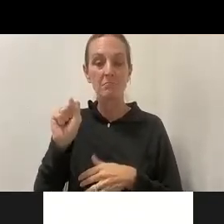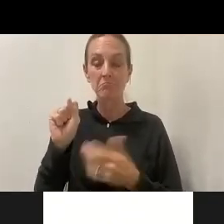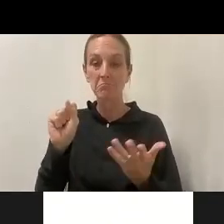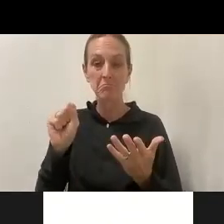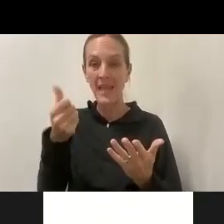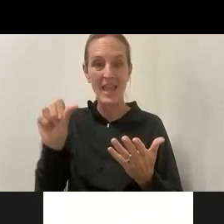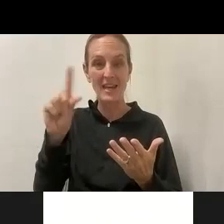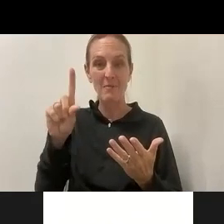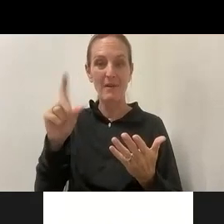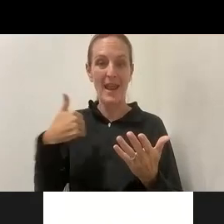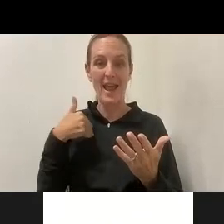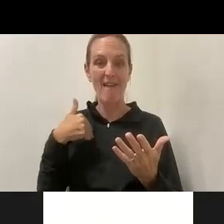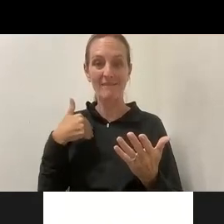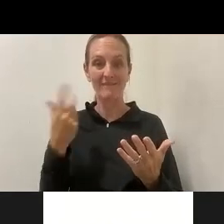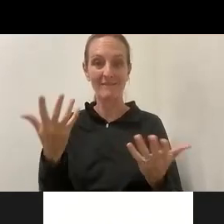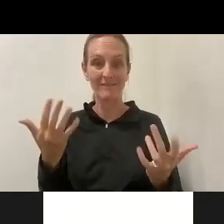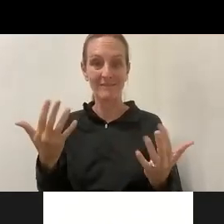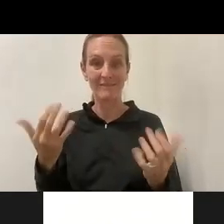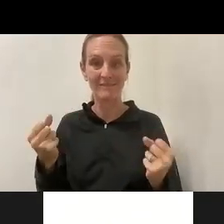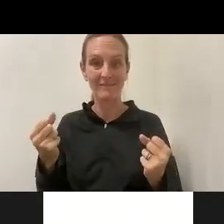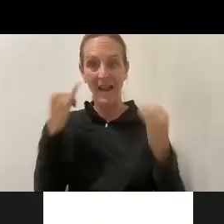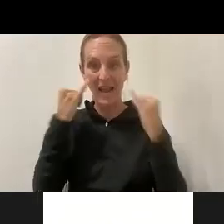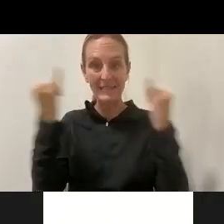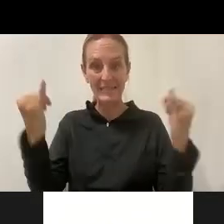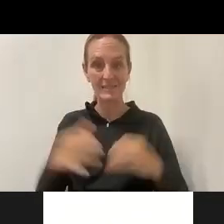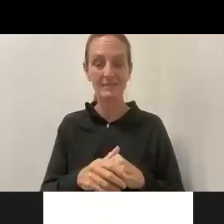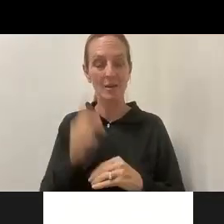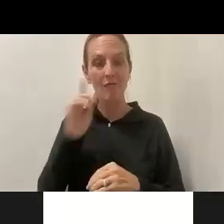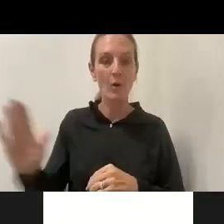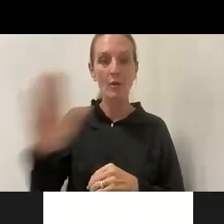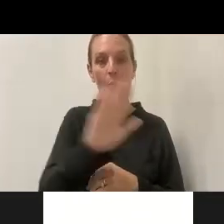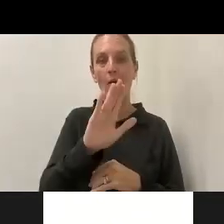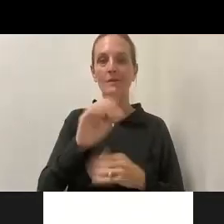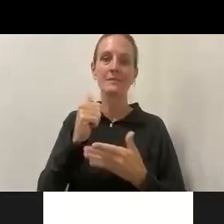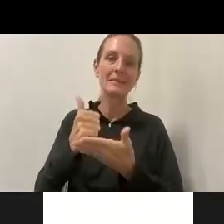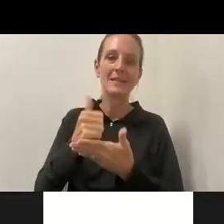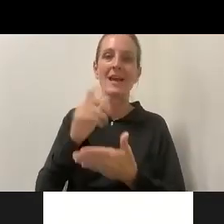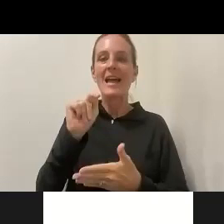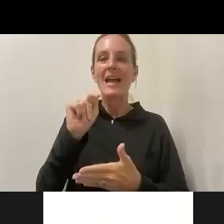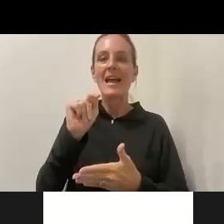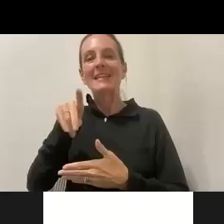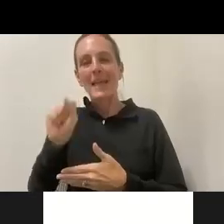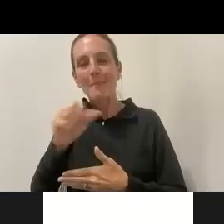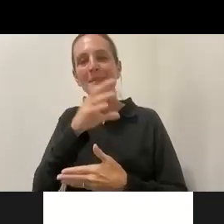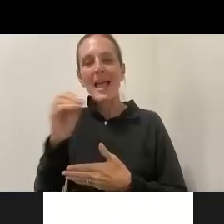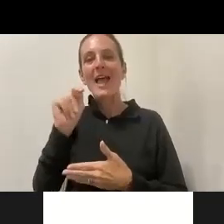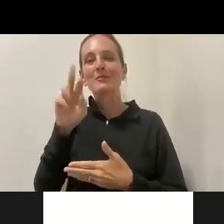have ideas for their tips and trips, or tips and tricks for proposal